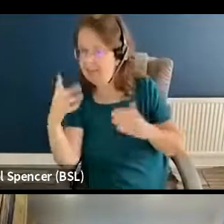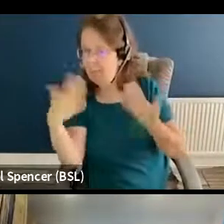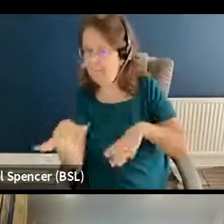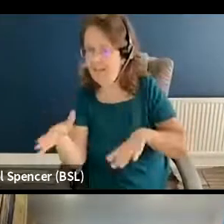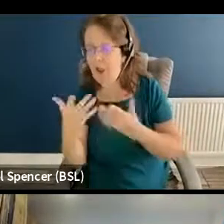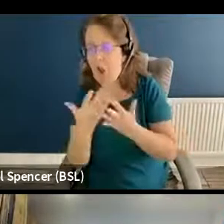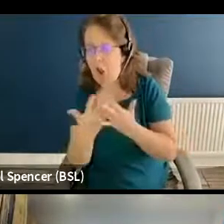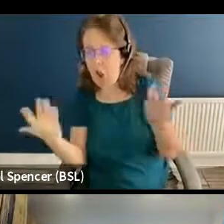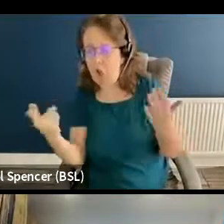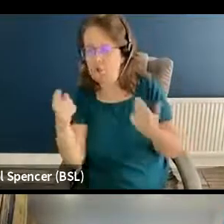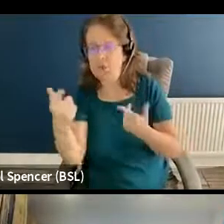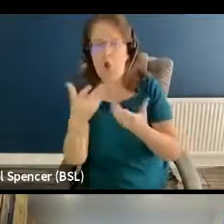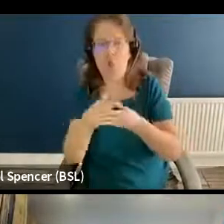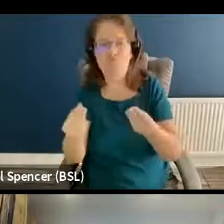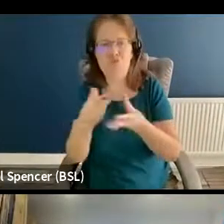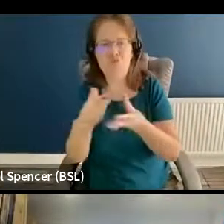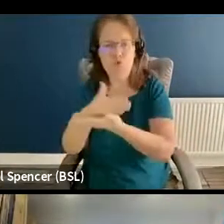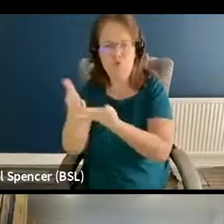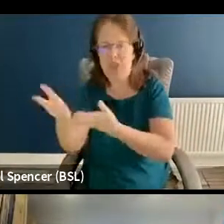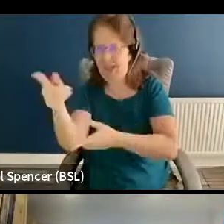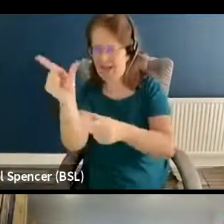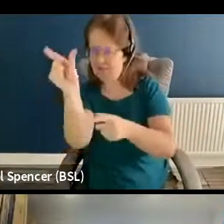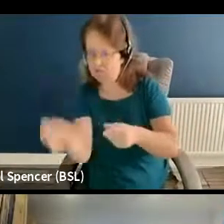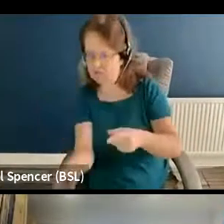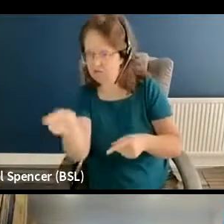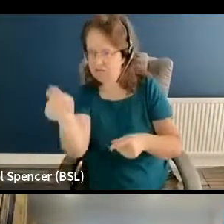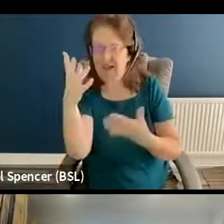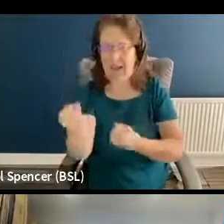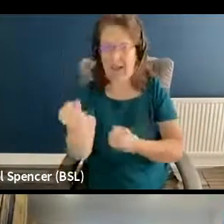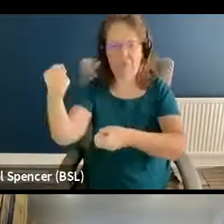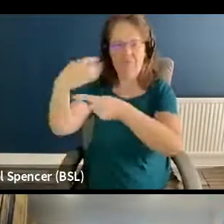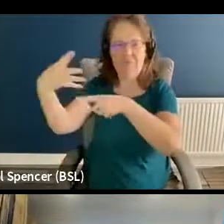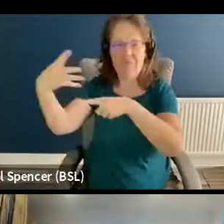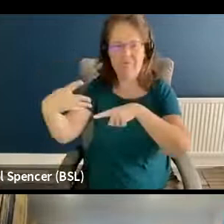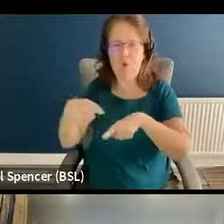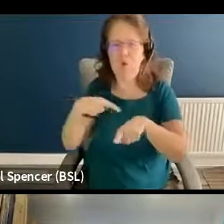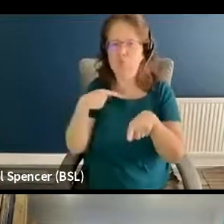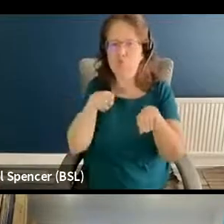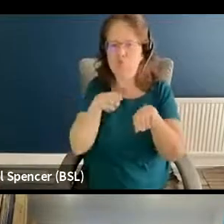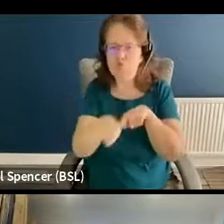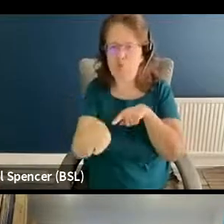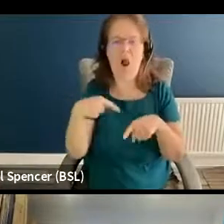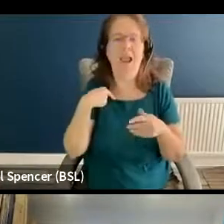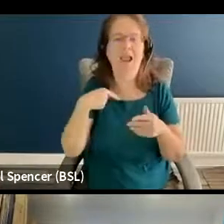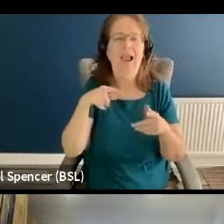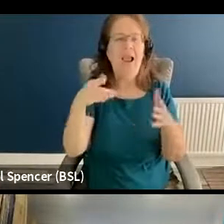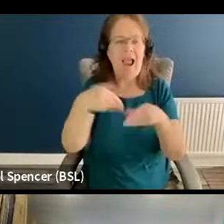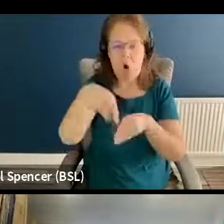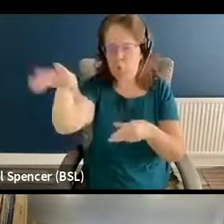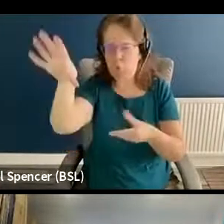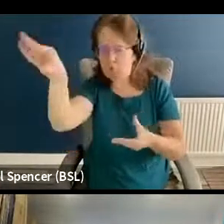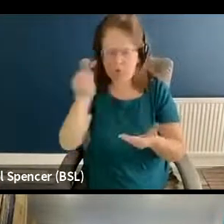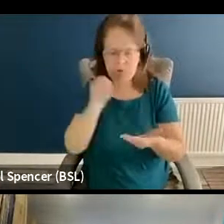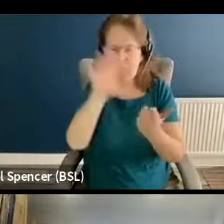of resources shared. So we'll try to include those on our email next week. Do a round up with those.